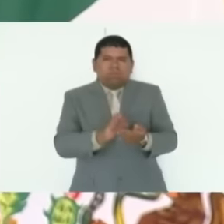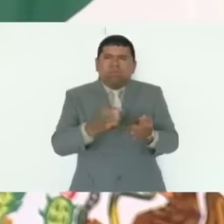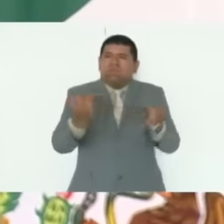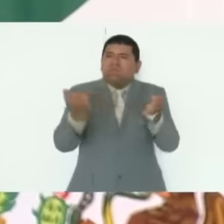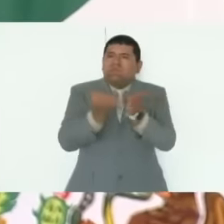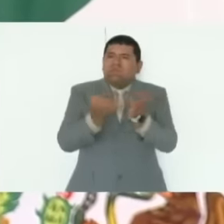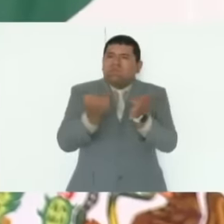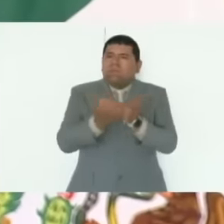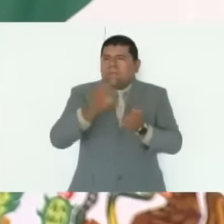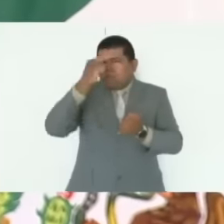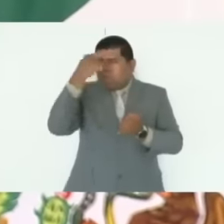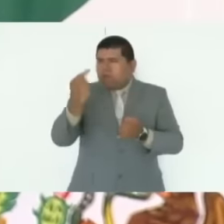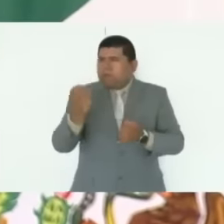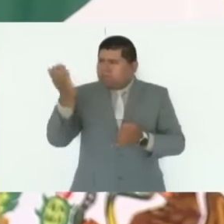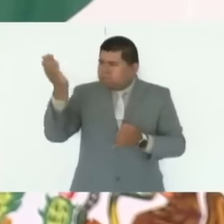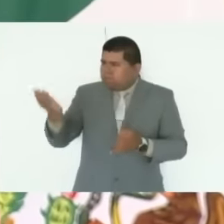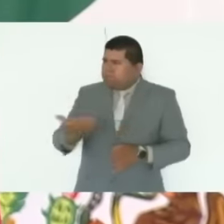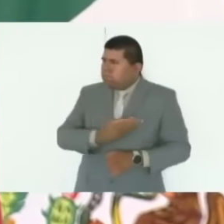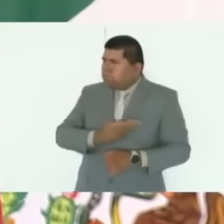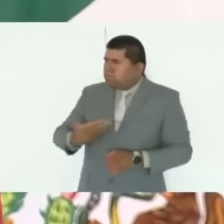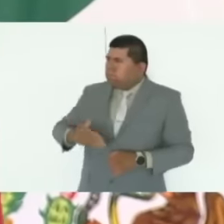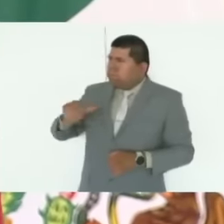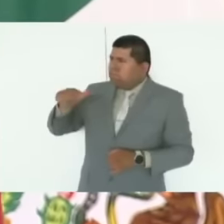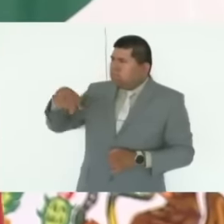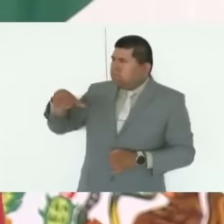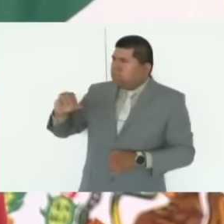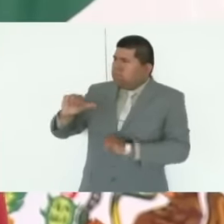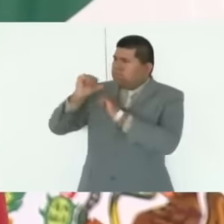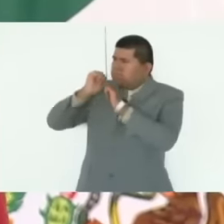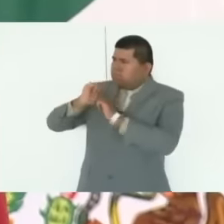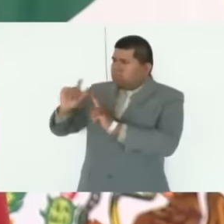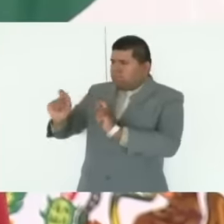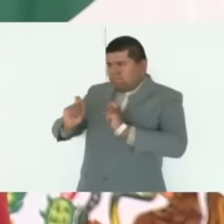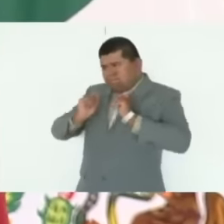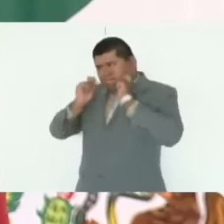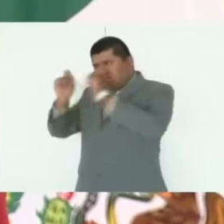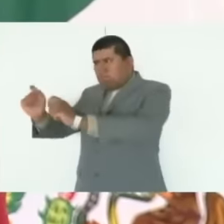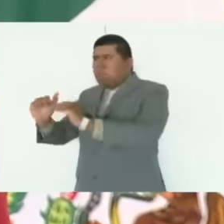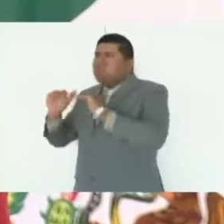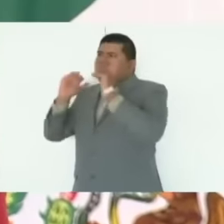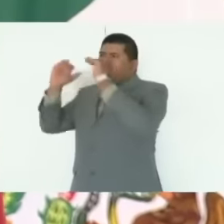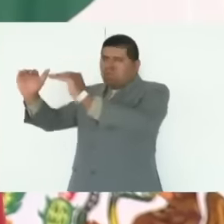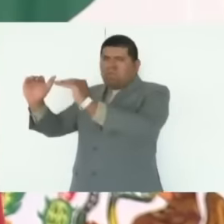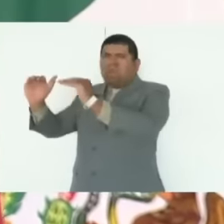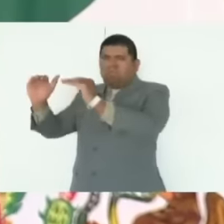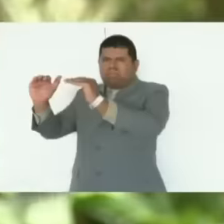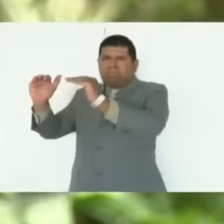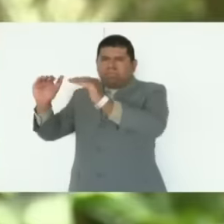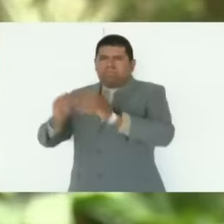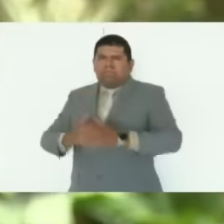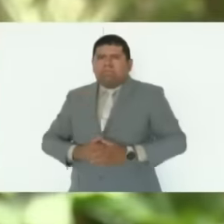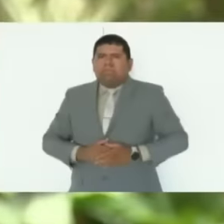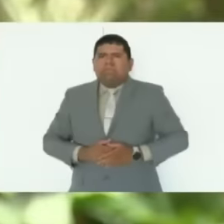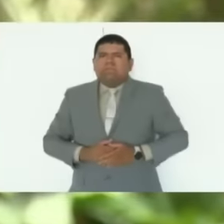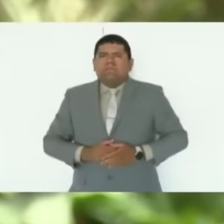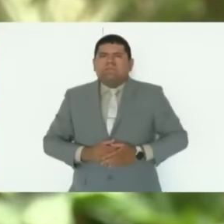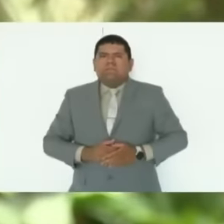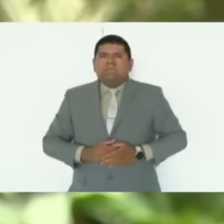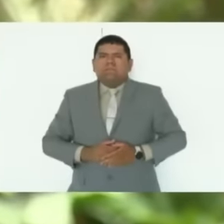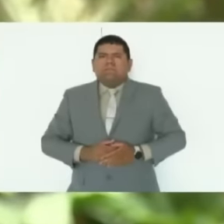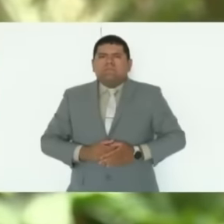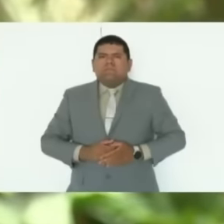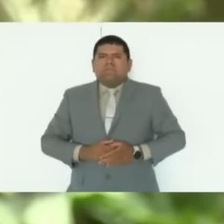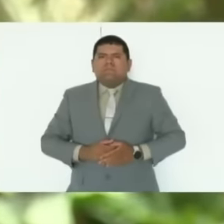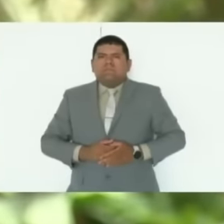take President López Obrador to the maximum representation of the country